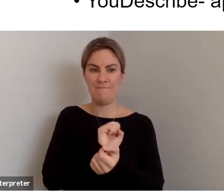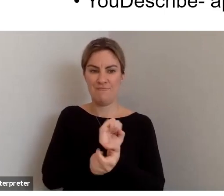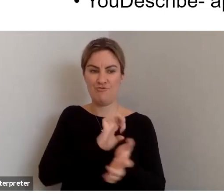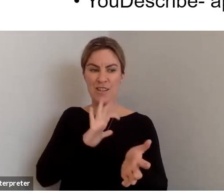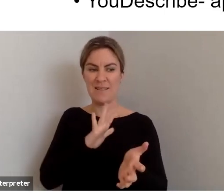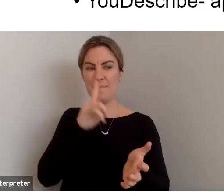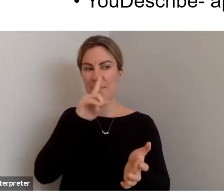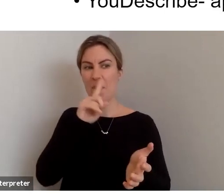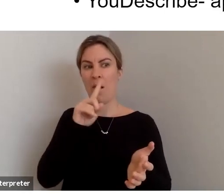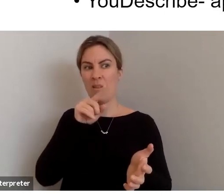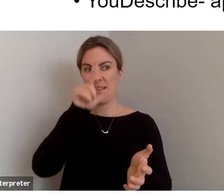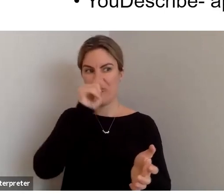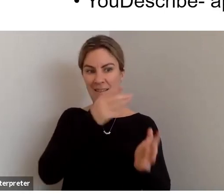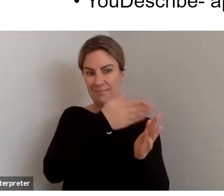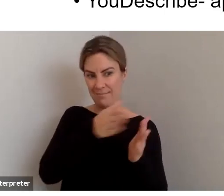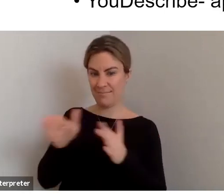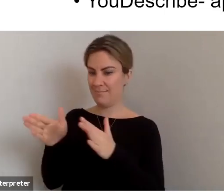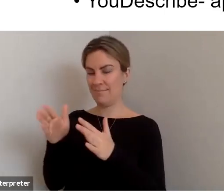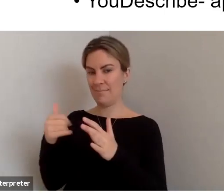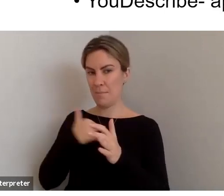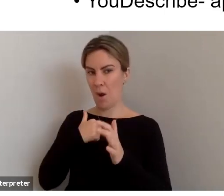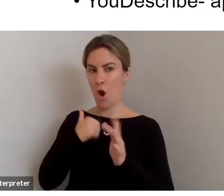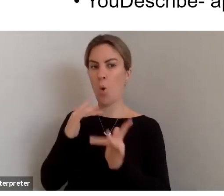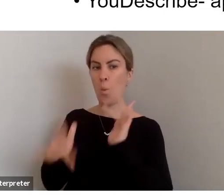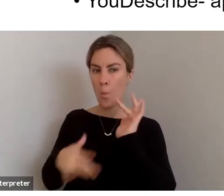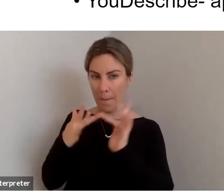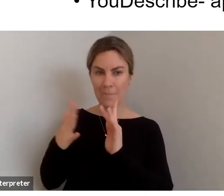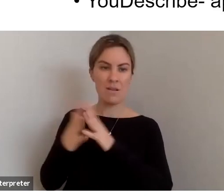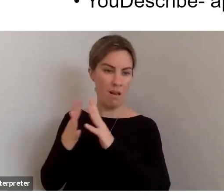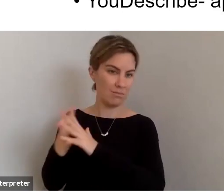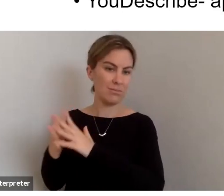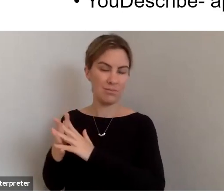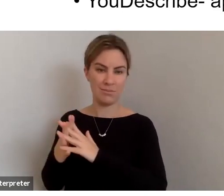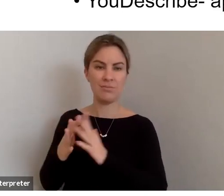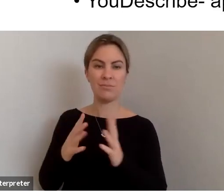space, your website or blog that you control.